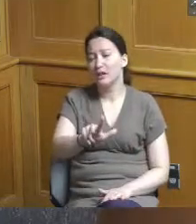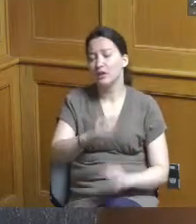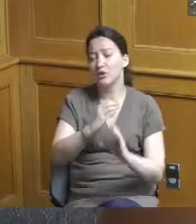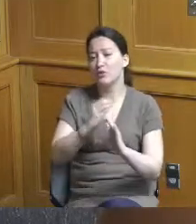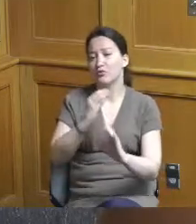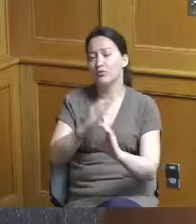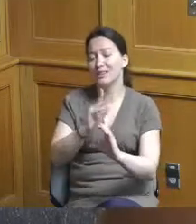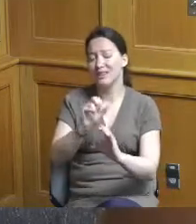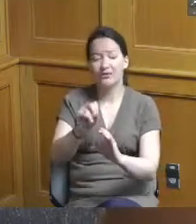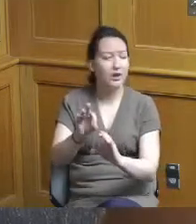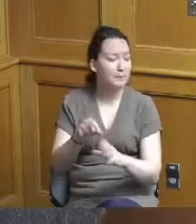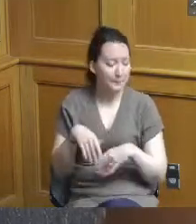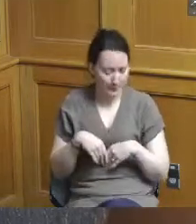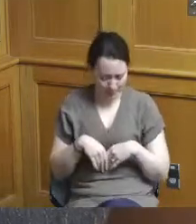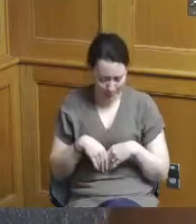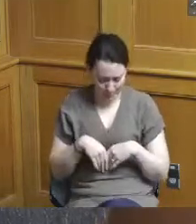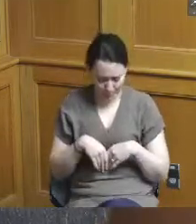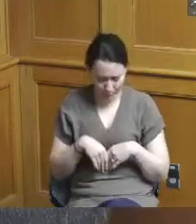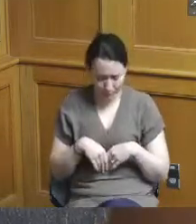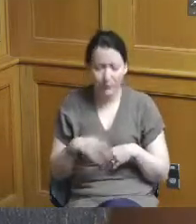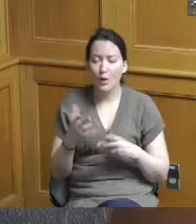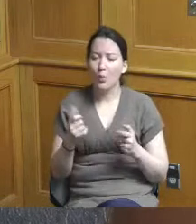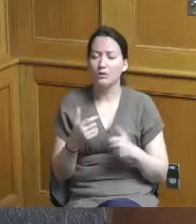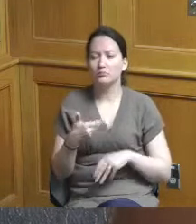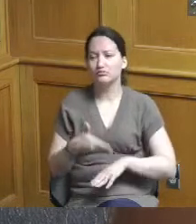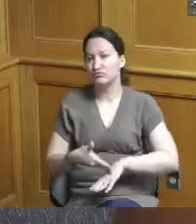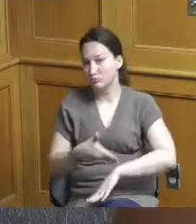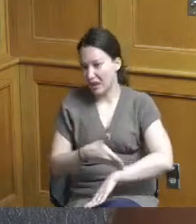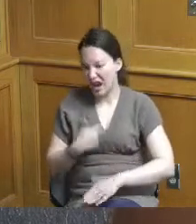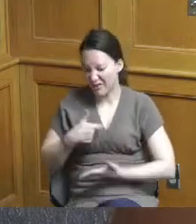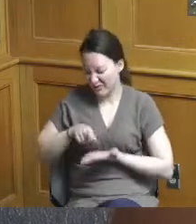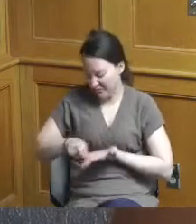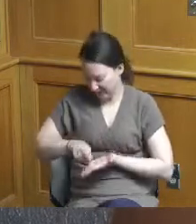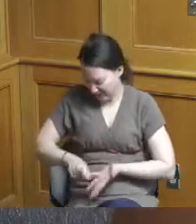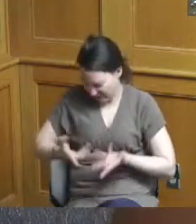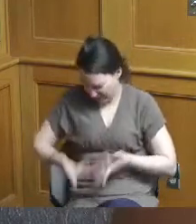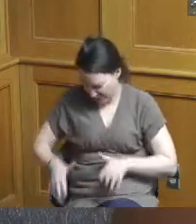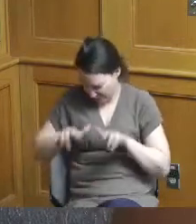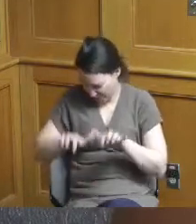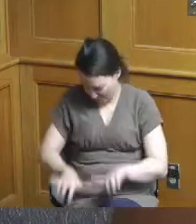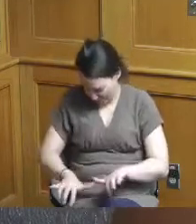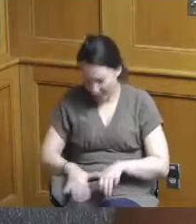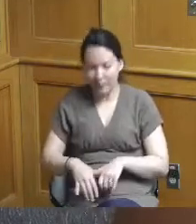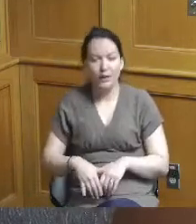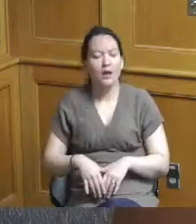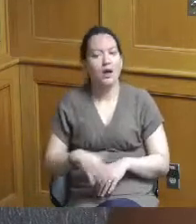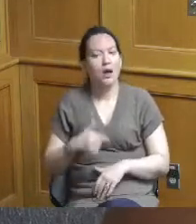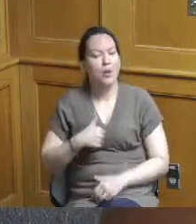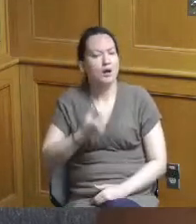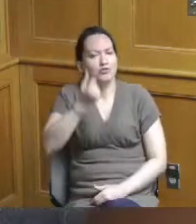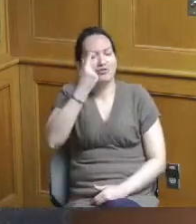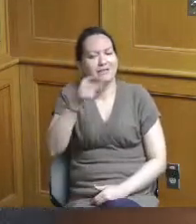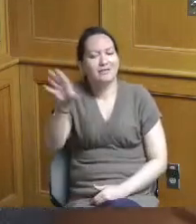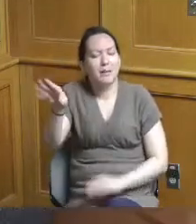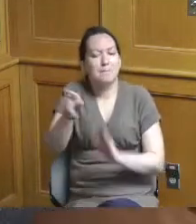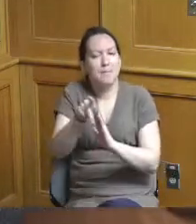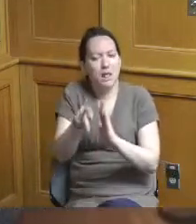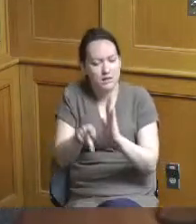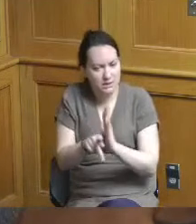I would like to have a better and I've written it out understanding and policy as it relates to